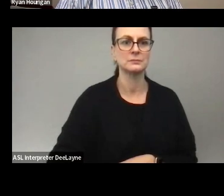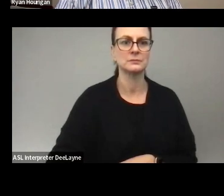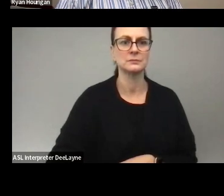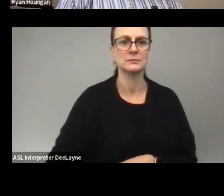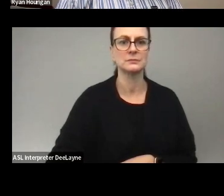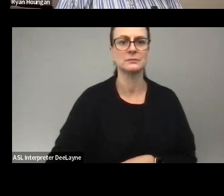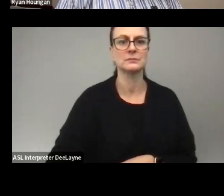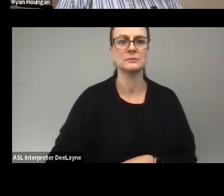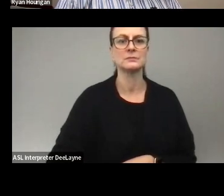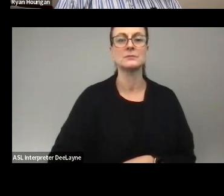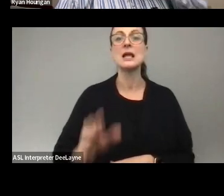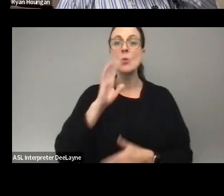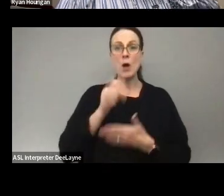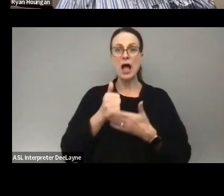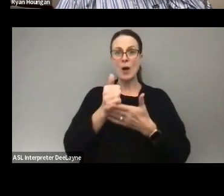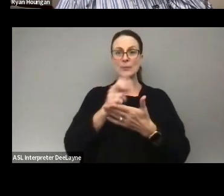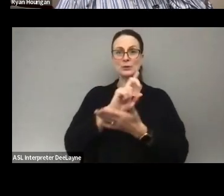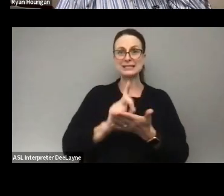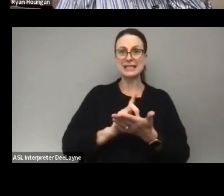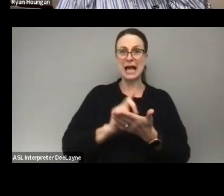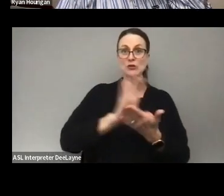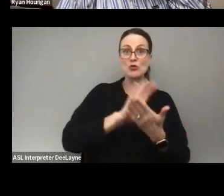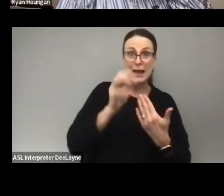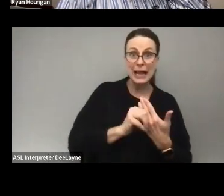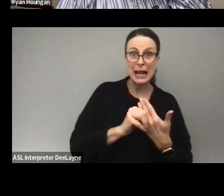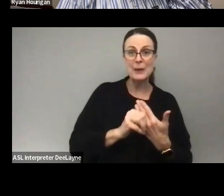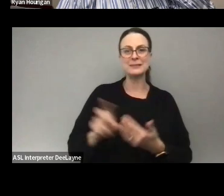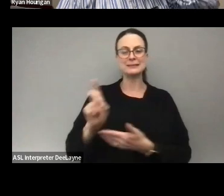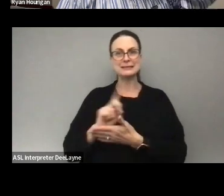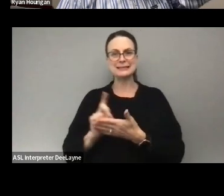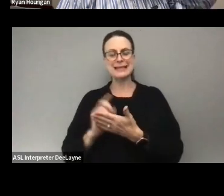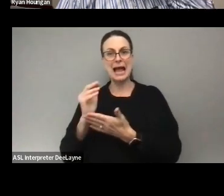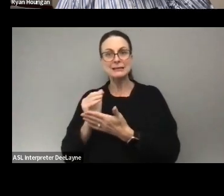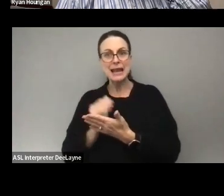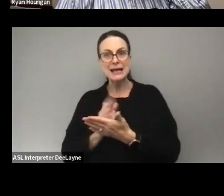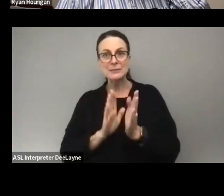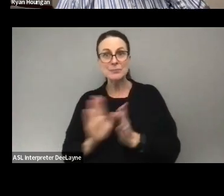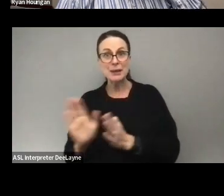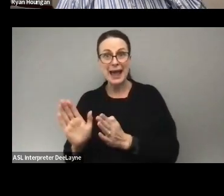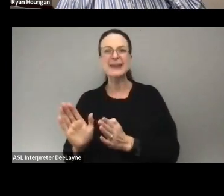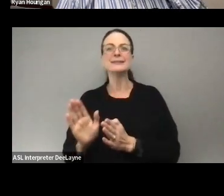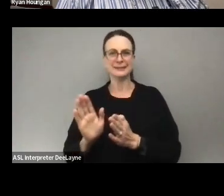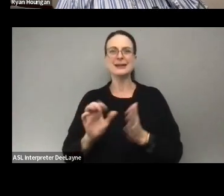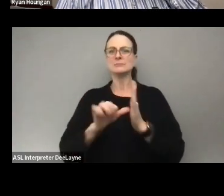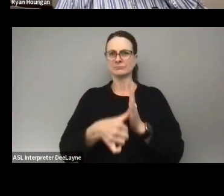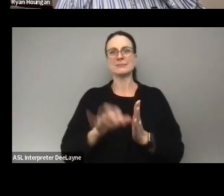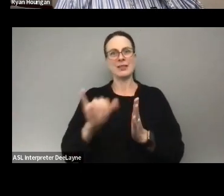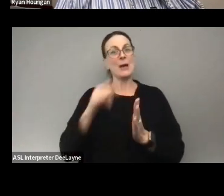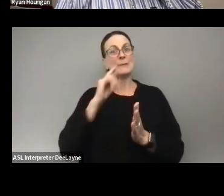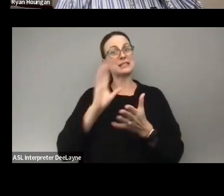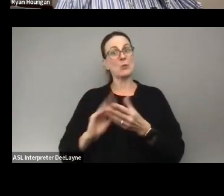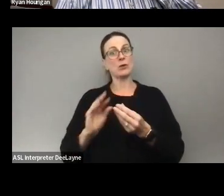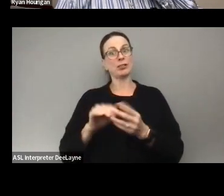or design your lesson plan. And I just wanted to highlight that because I'm gonna refer to it back and forth during this whole presentation.